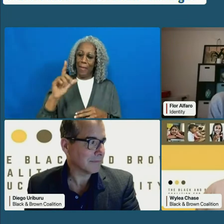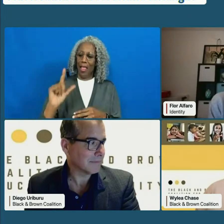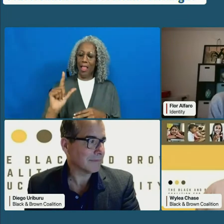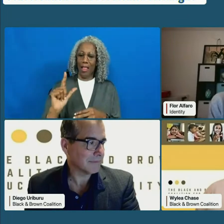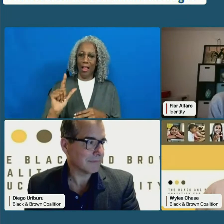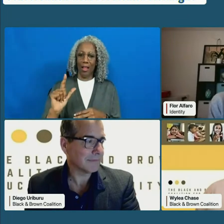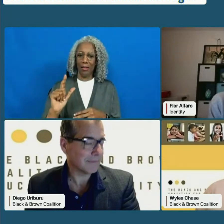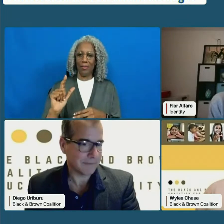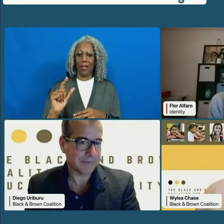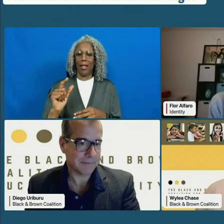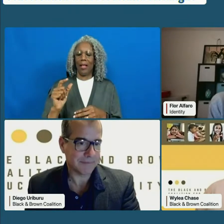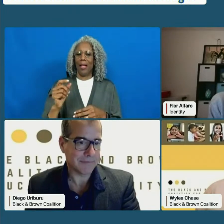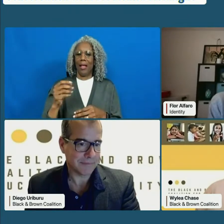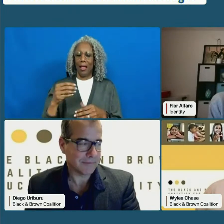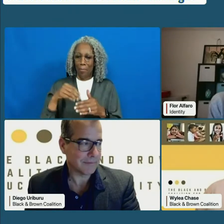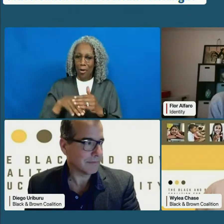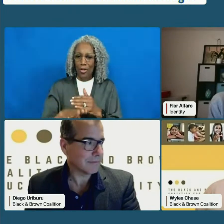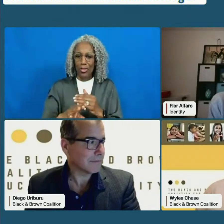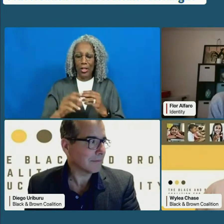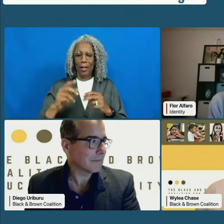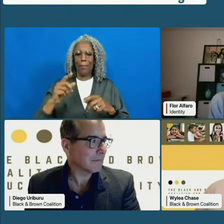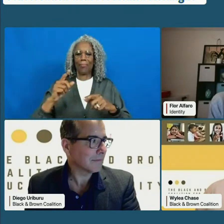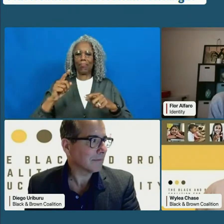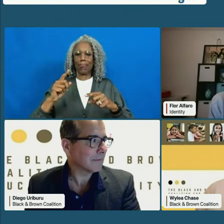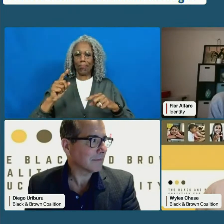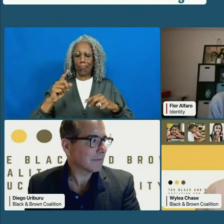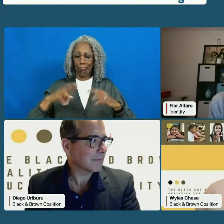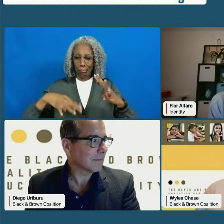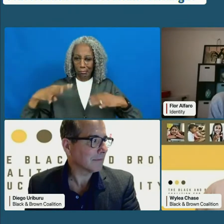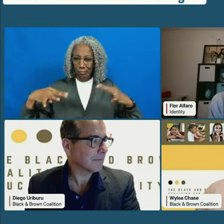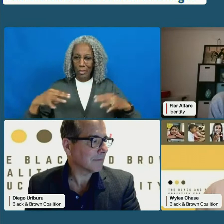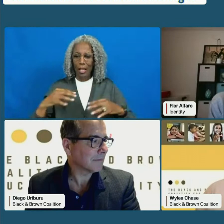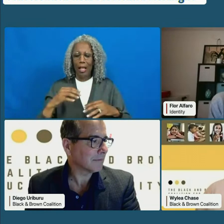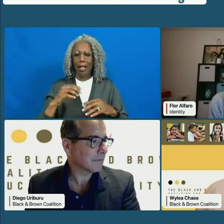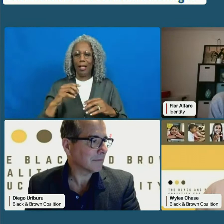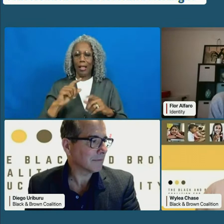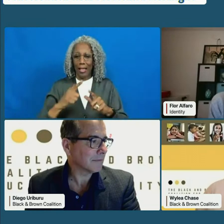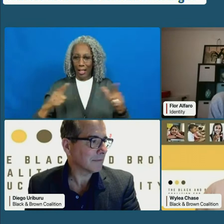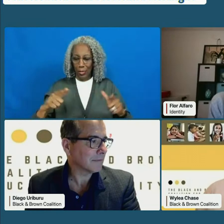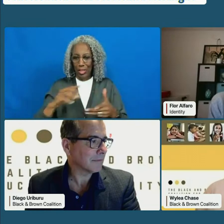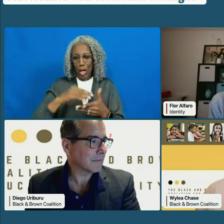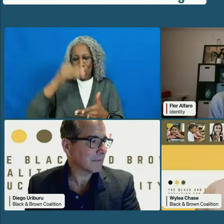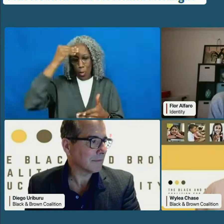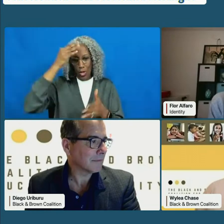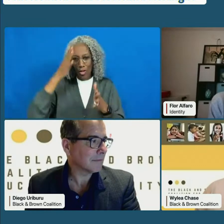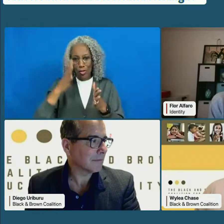as emergent, multi lingual learners. So if I say ml, we're still talking about the same